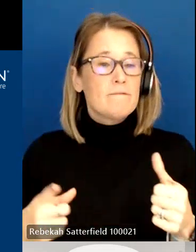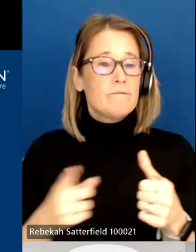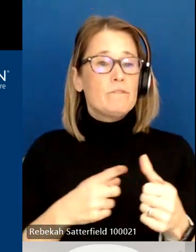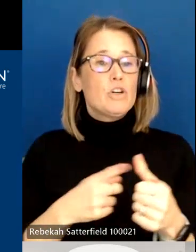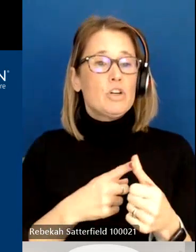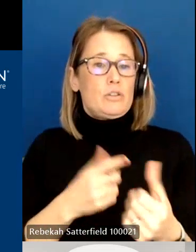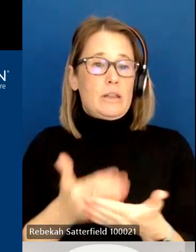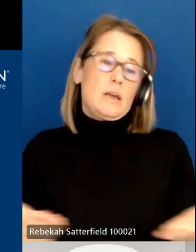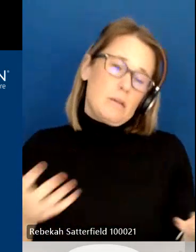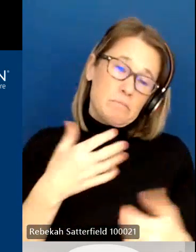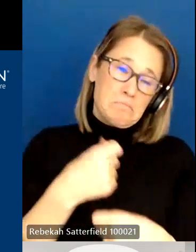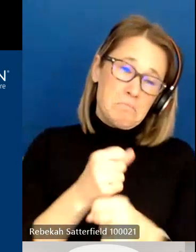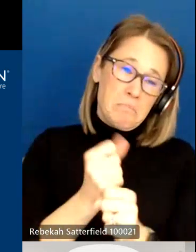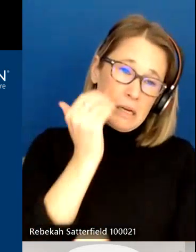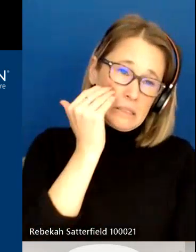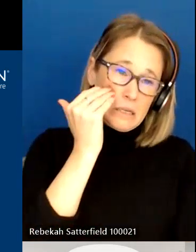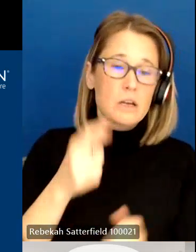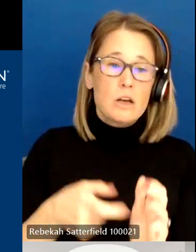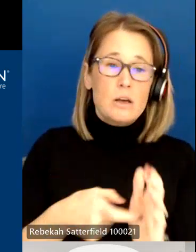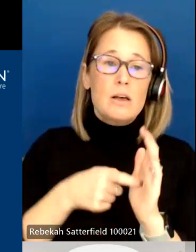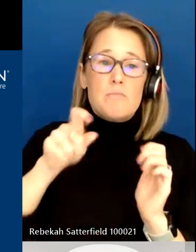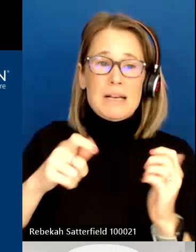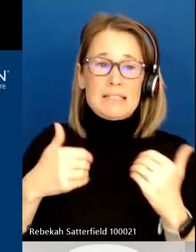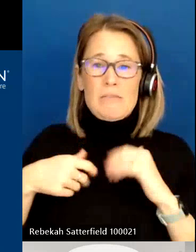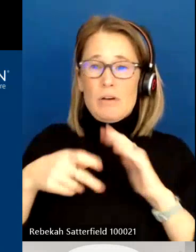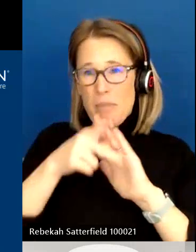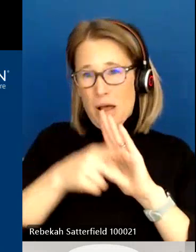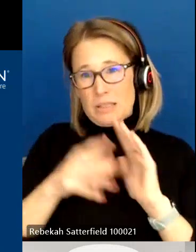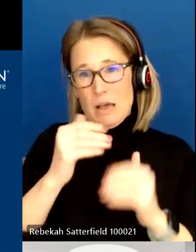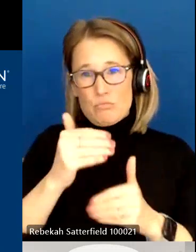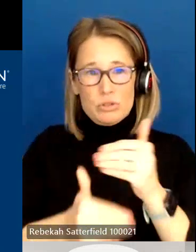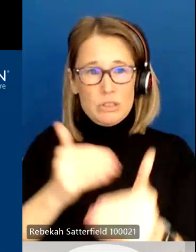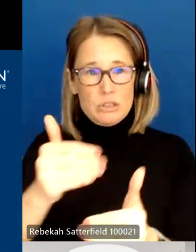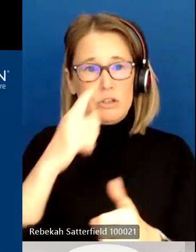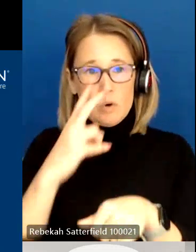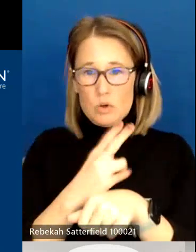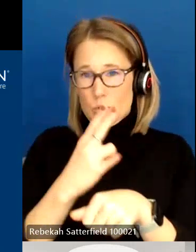sense is there needs to be a policy and procedure for the use of these AI tools and clinical